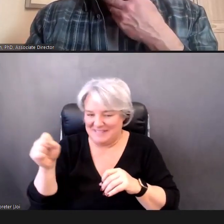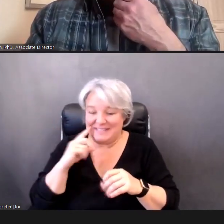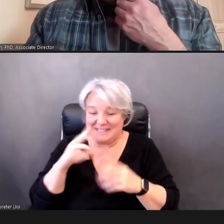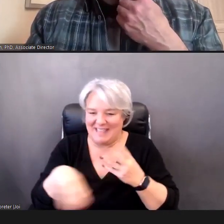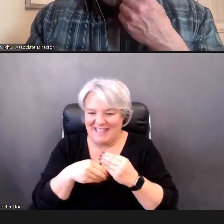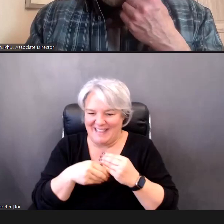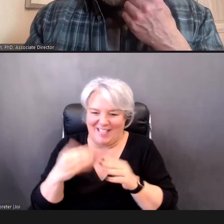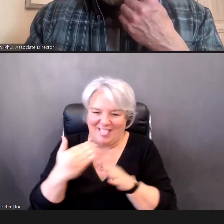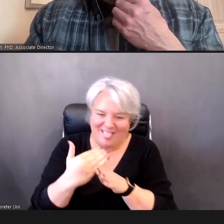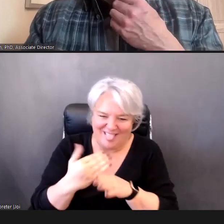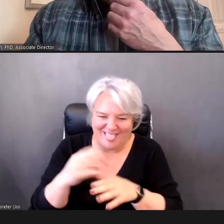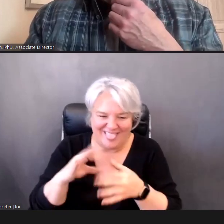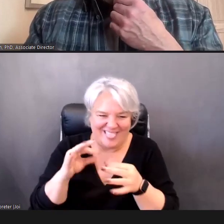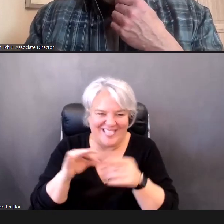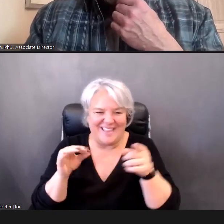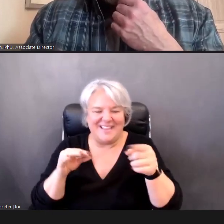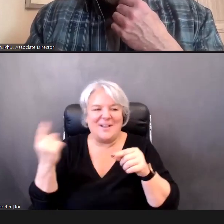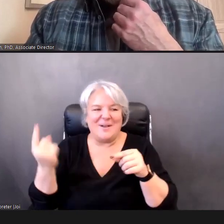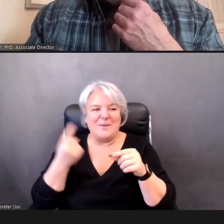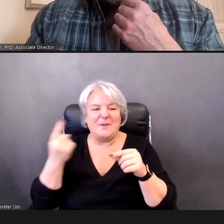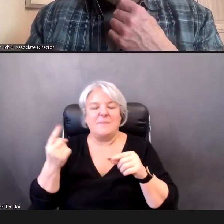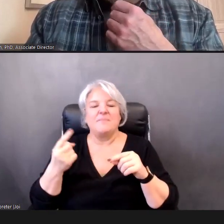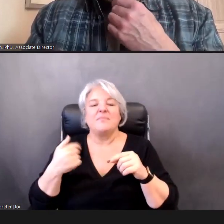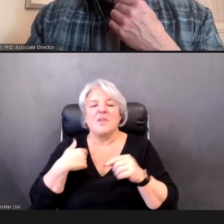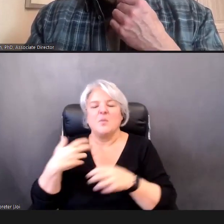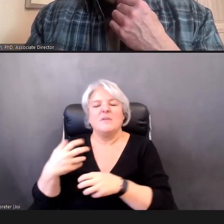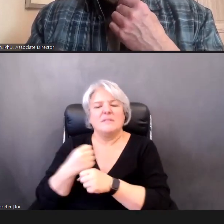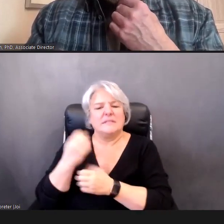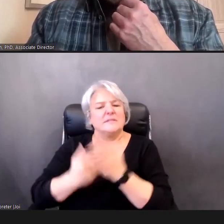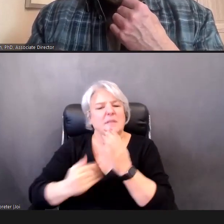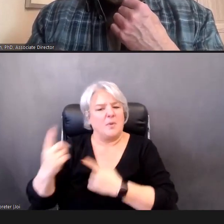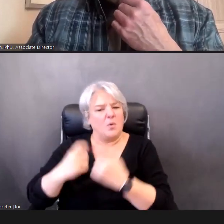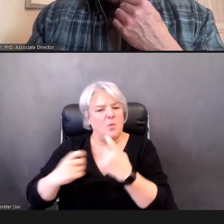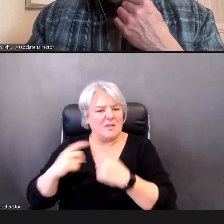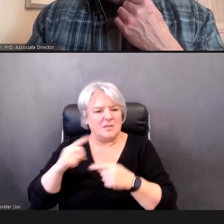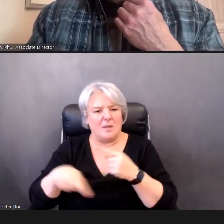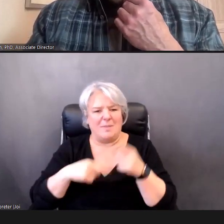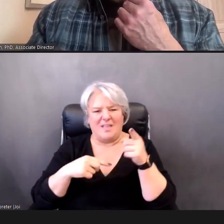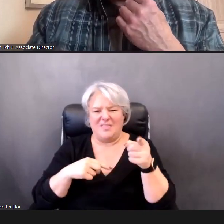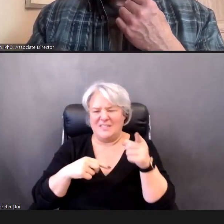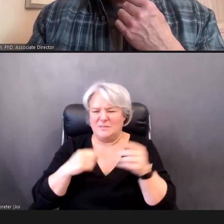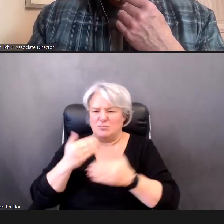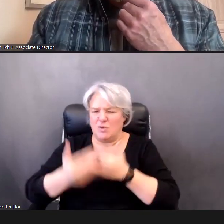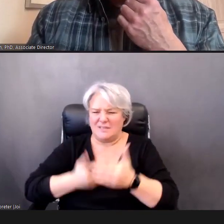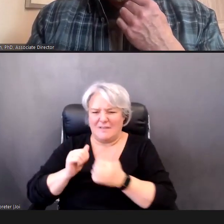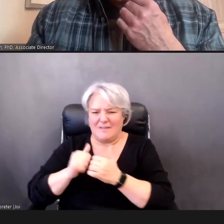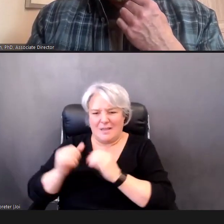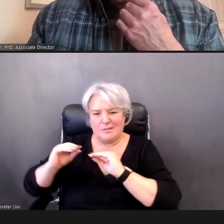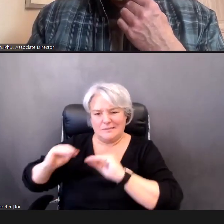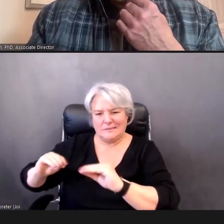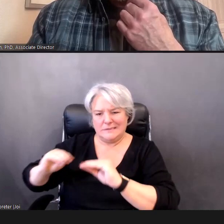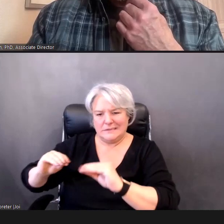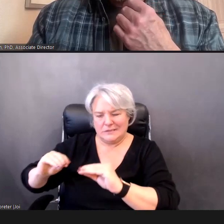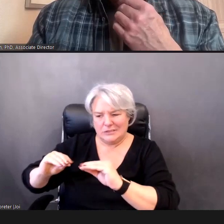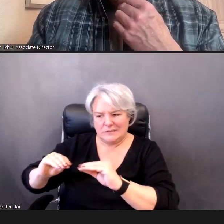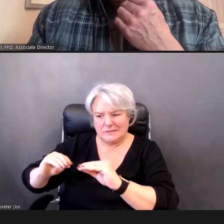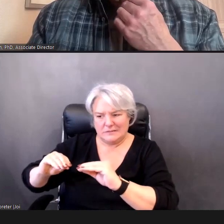here um we've received some questions about this conditioning process um as